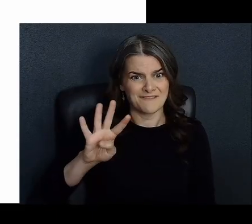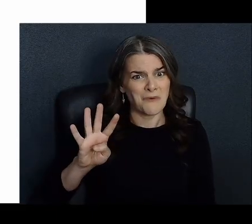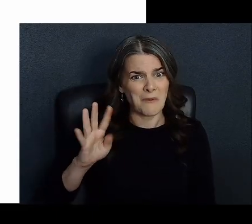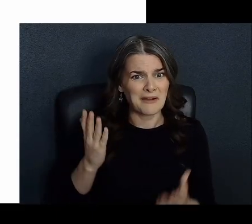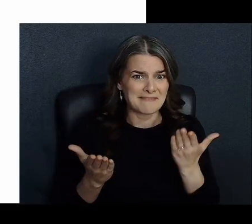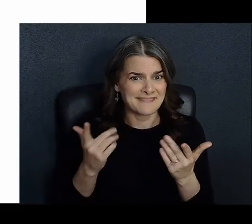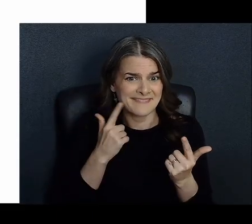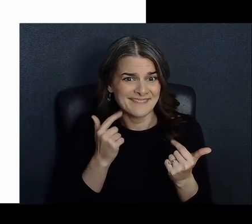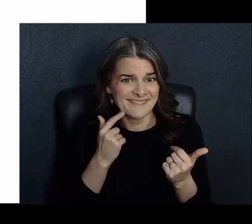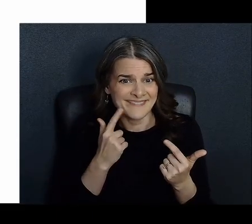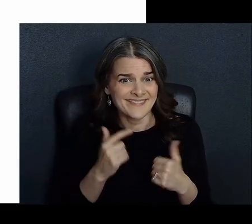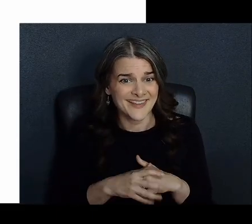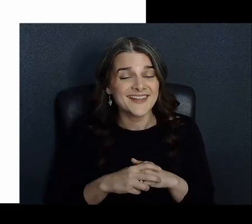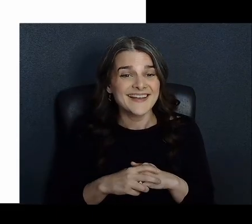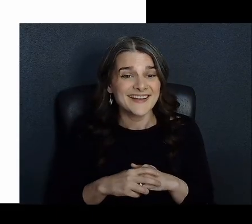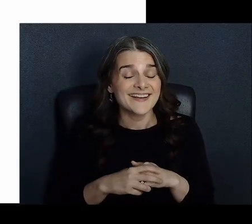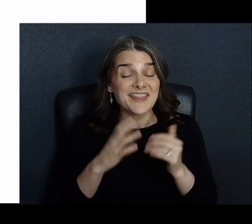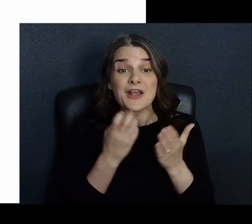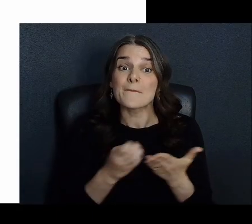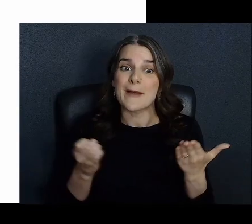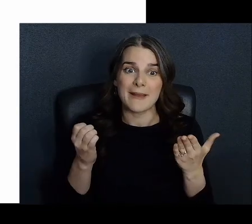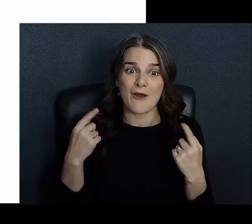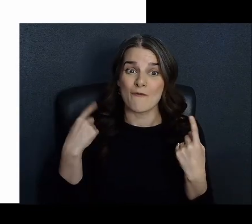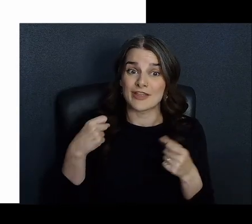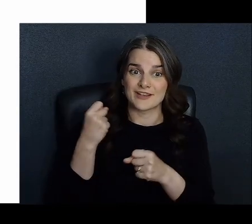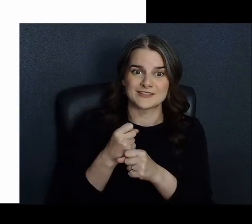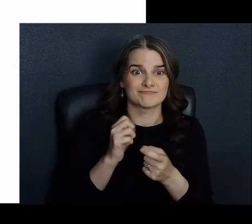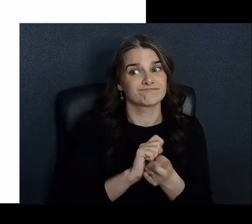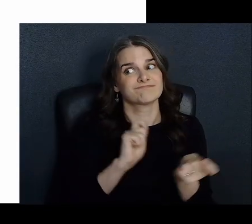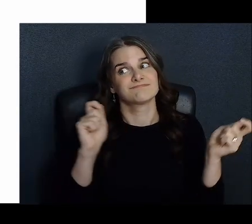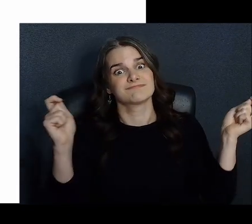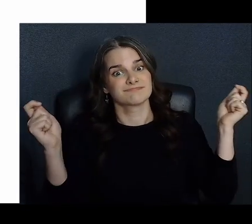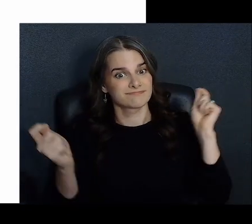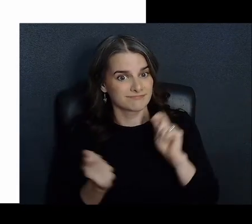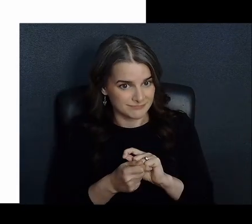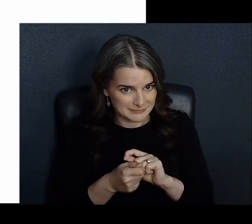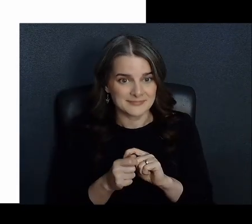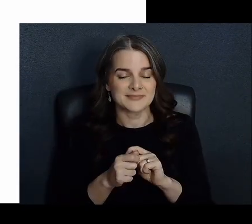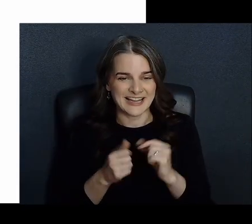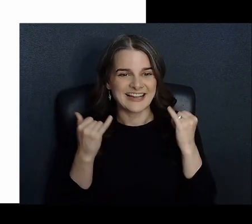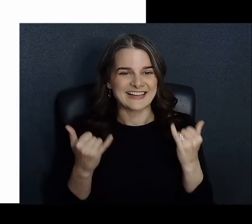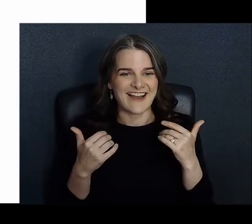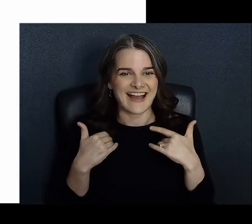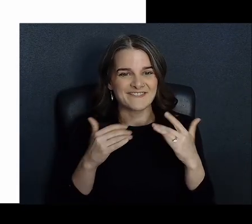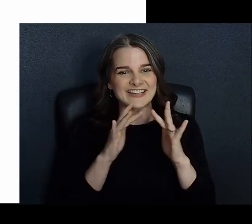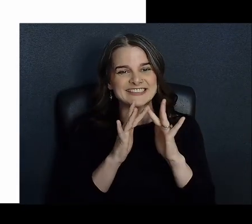So the equipment over the years has changed dramatically. Right now, they have a digital player, a Talking Book player,